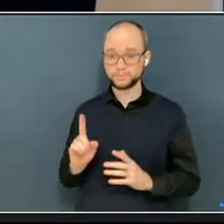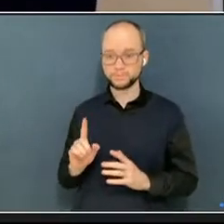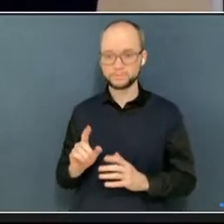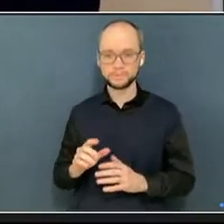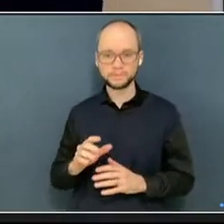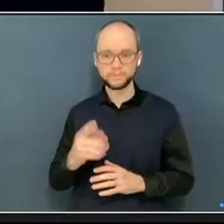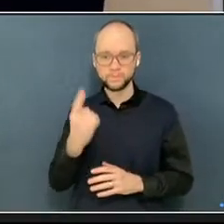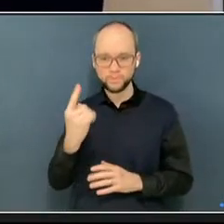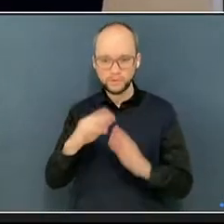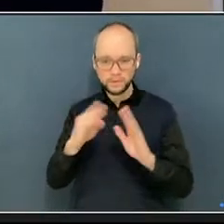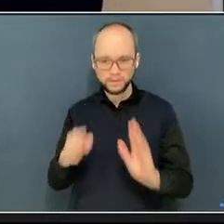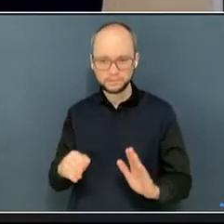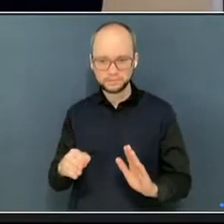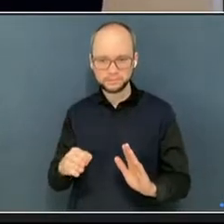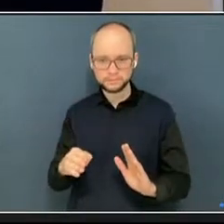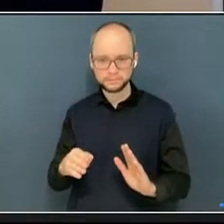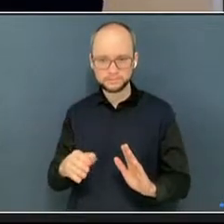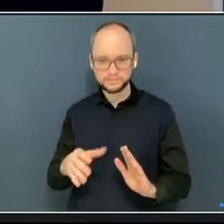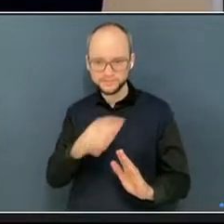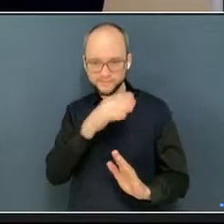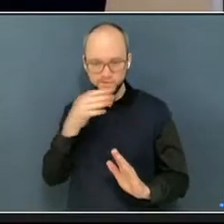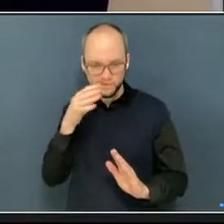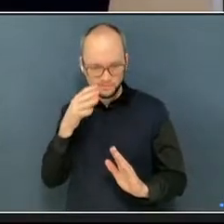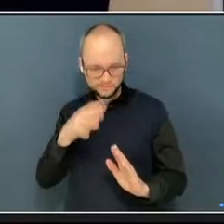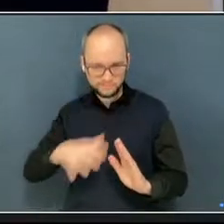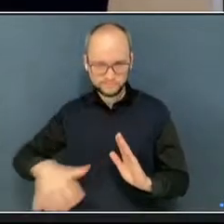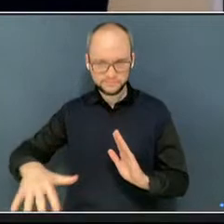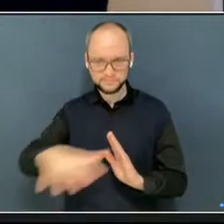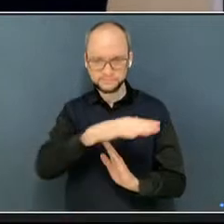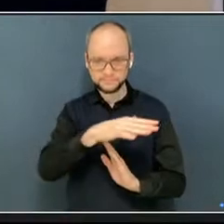a home right on Staten Island, New York.